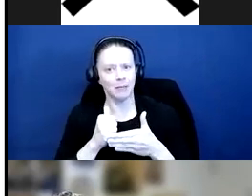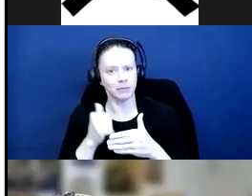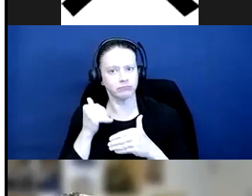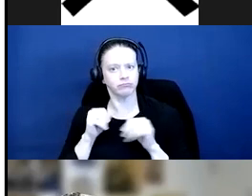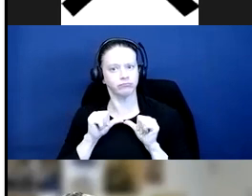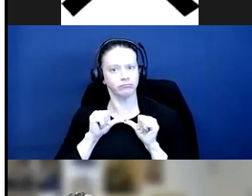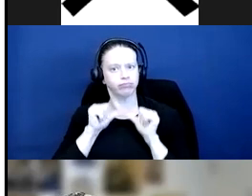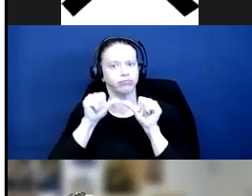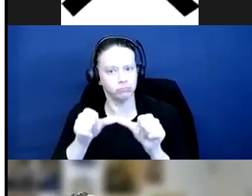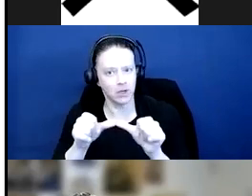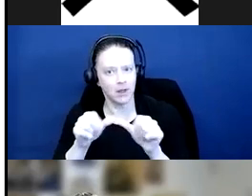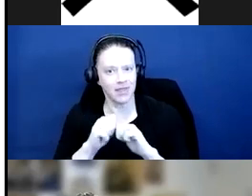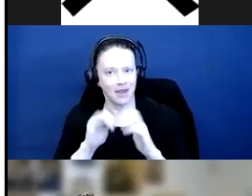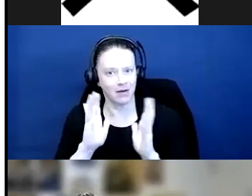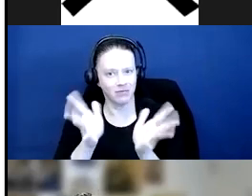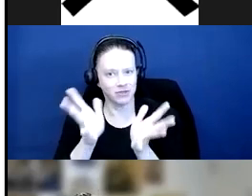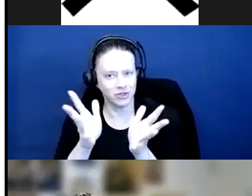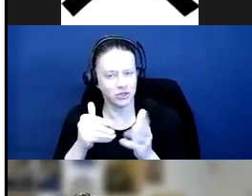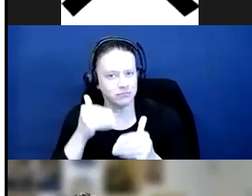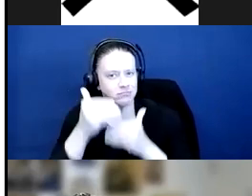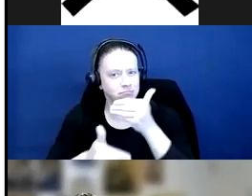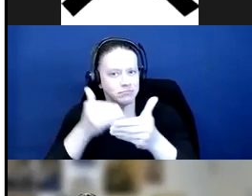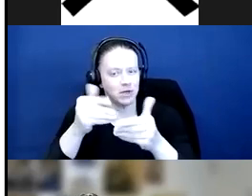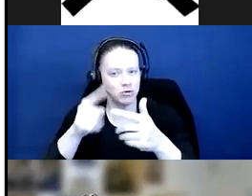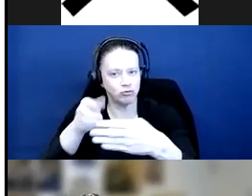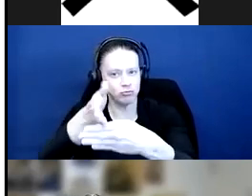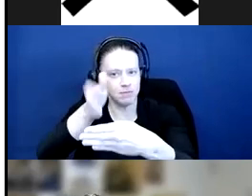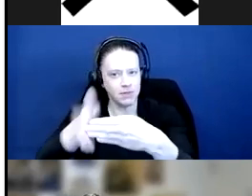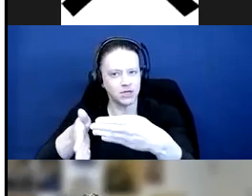to completion at some future time.